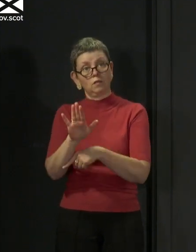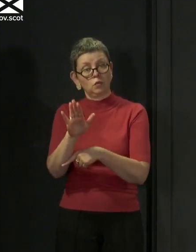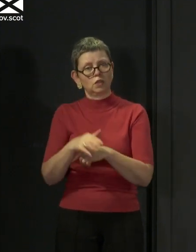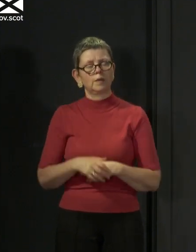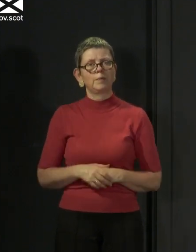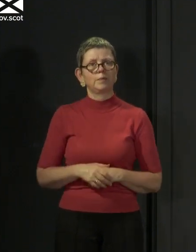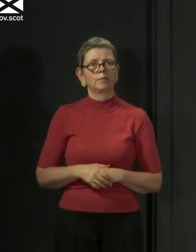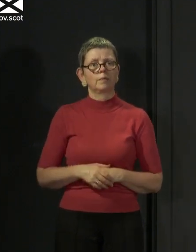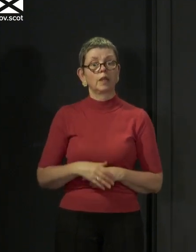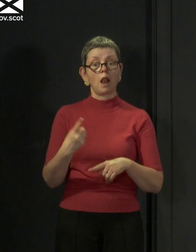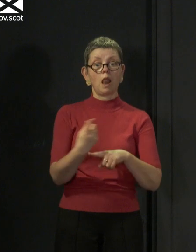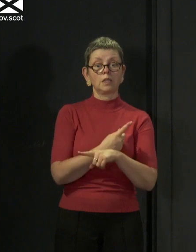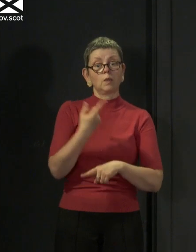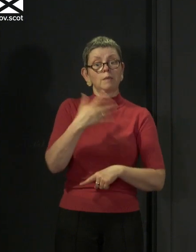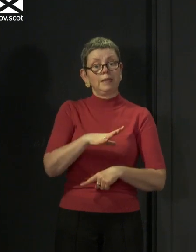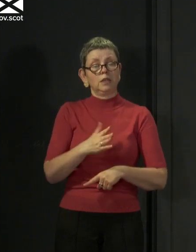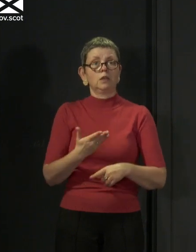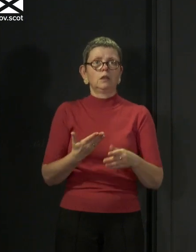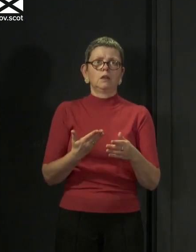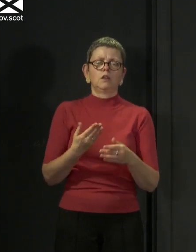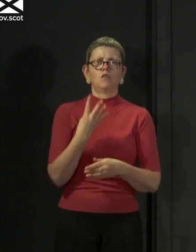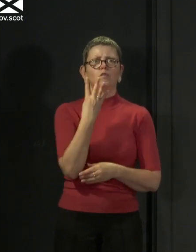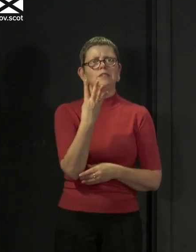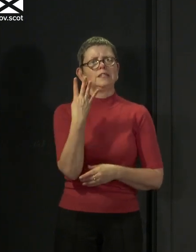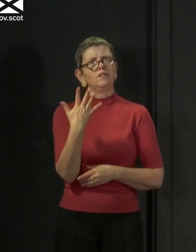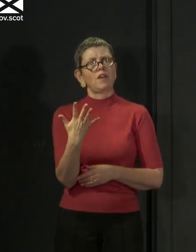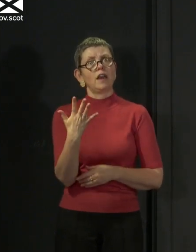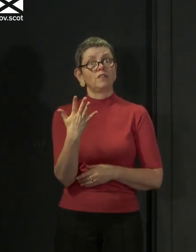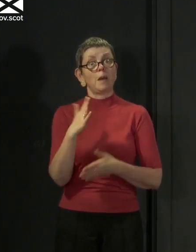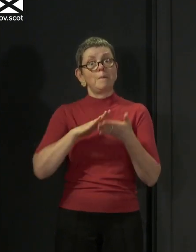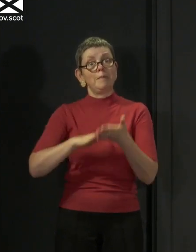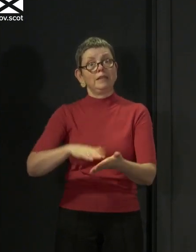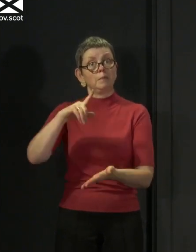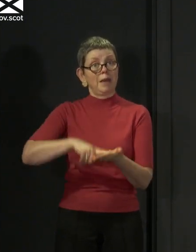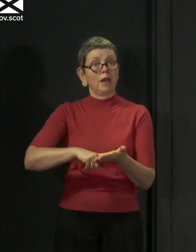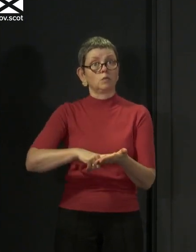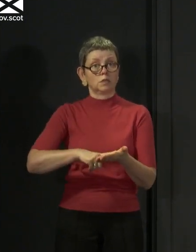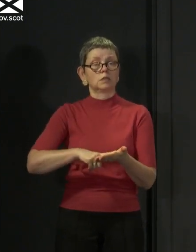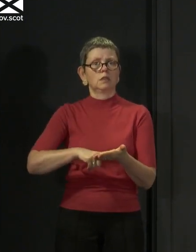Just over a week ago, we launched a £45 million new Pivotal Enterprise Resilience Fund. That